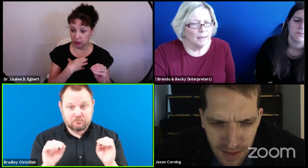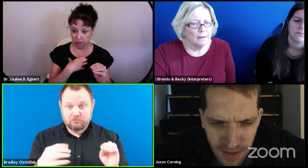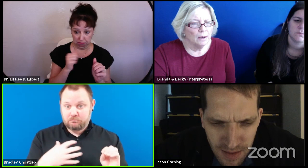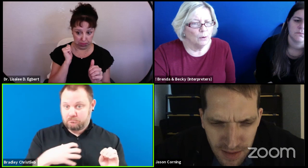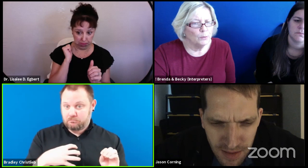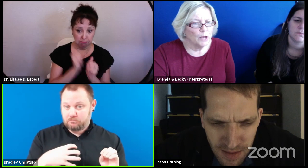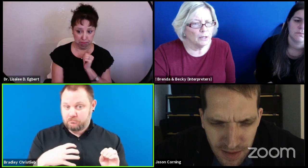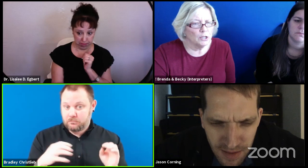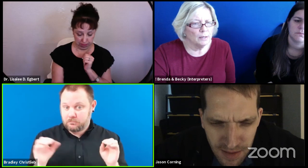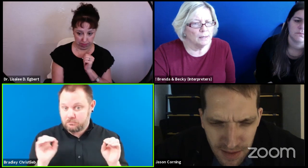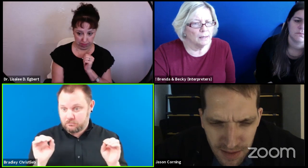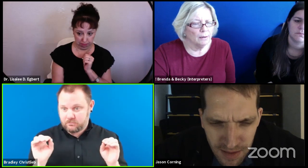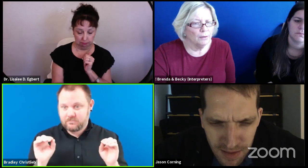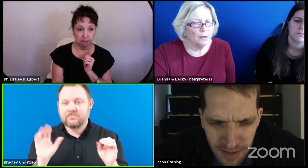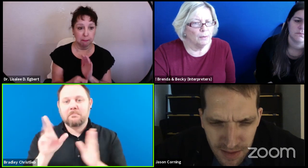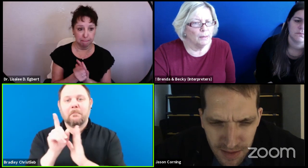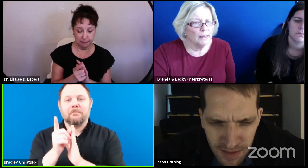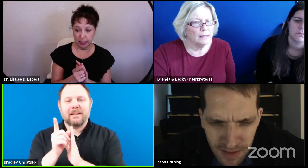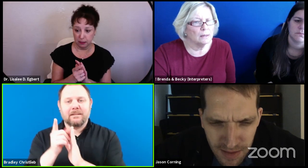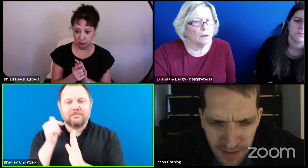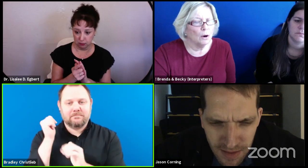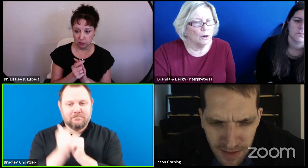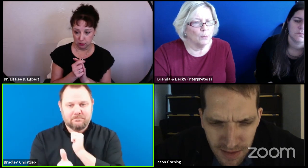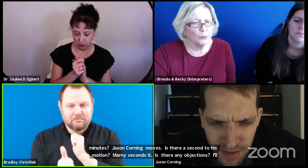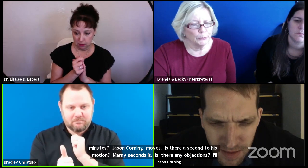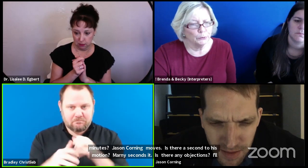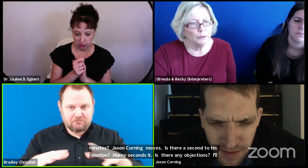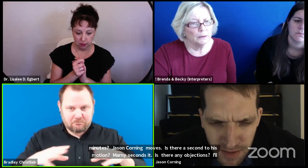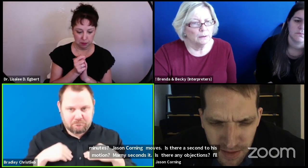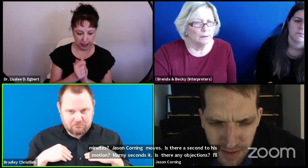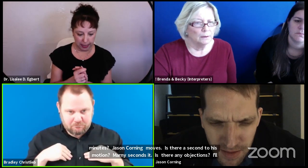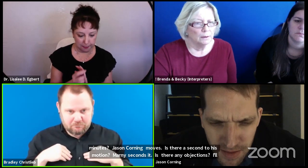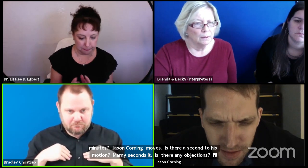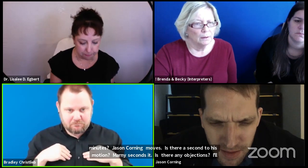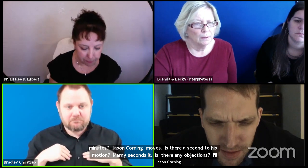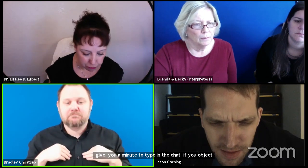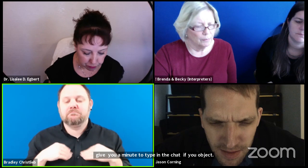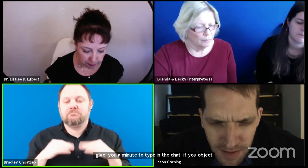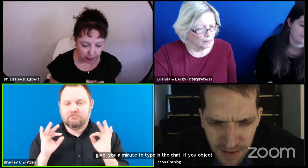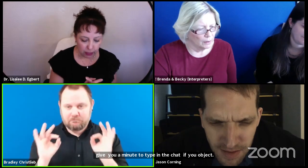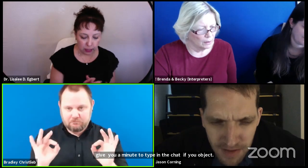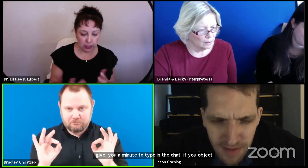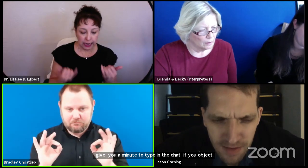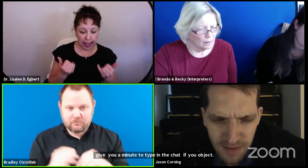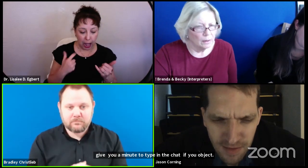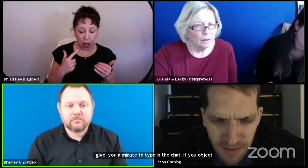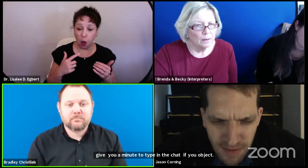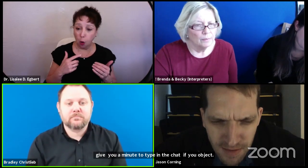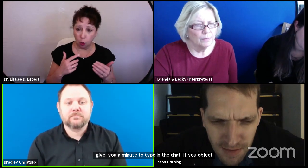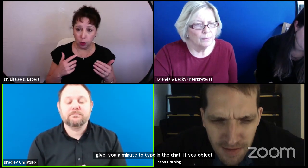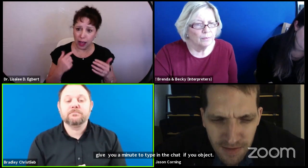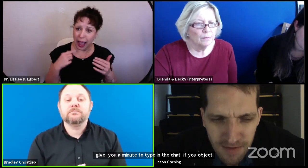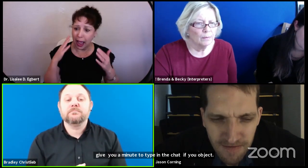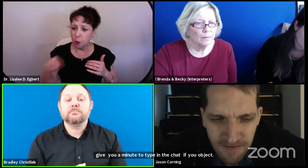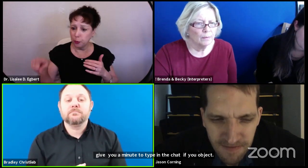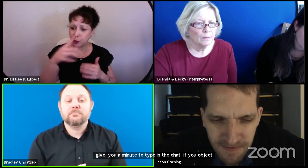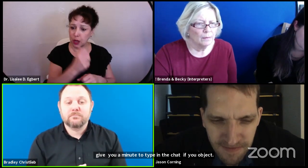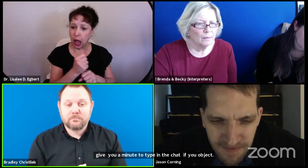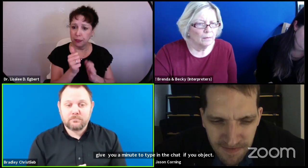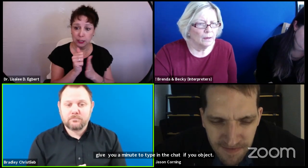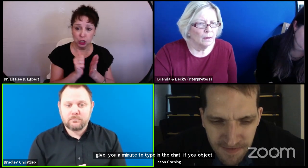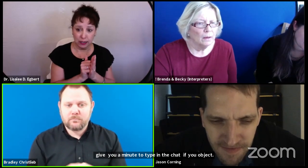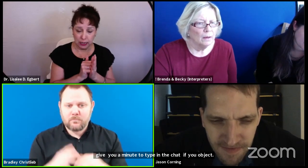Seeing no objections, then the minutes are approved.